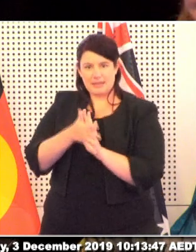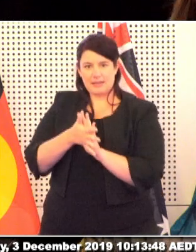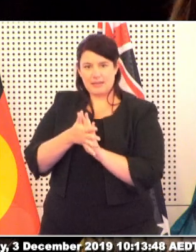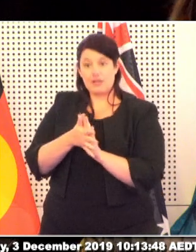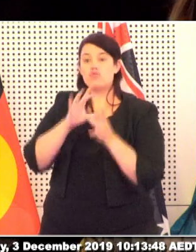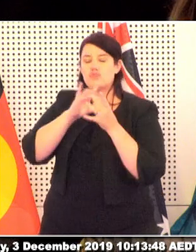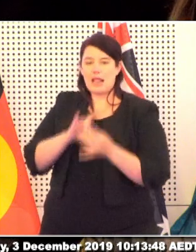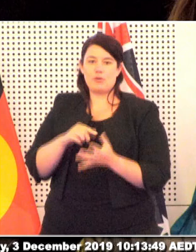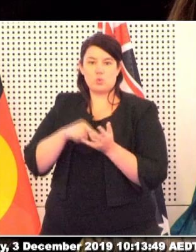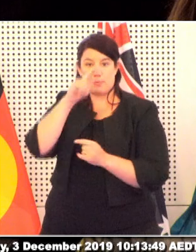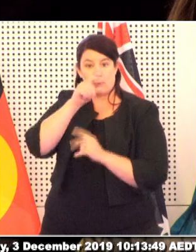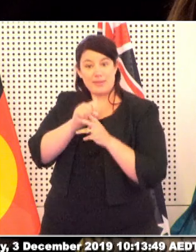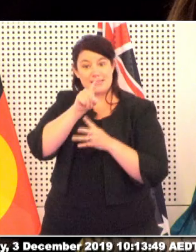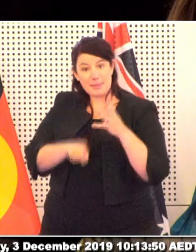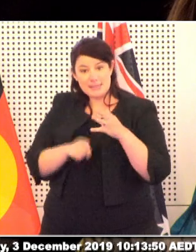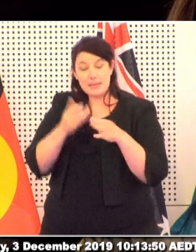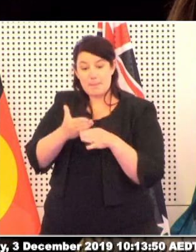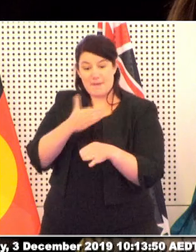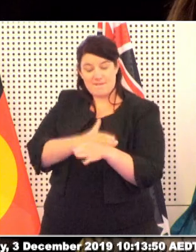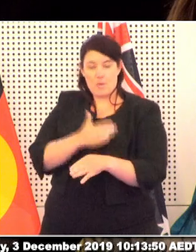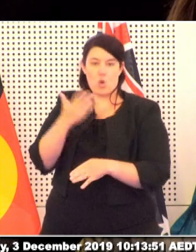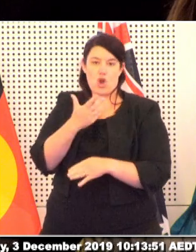disability prior to the 1960s?